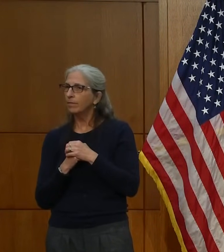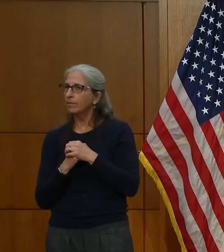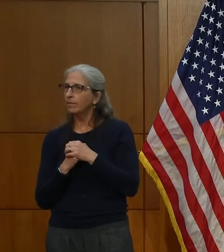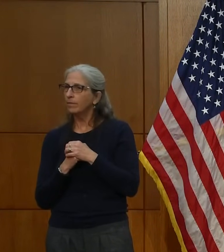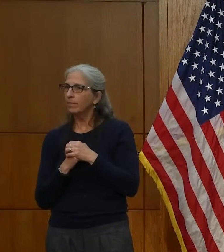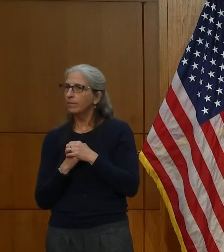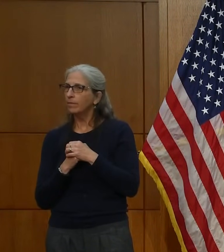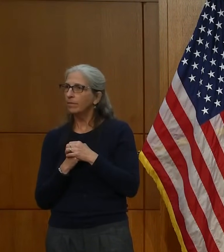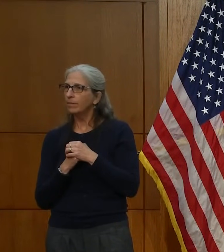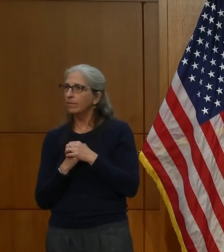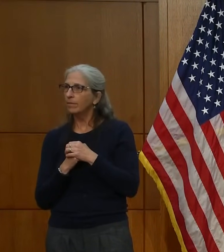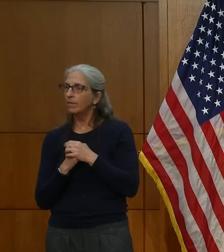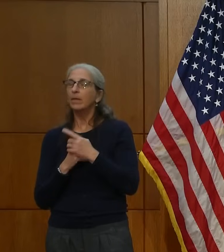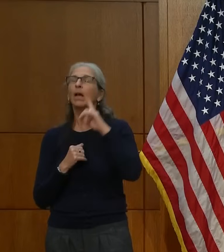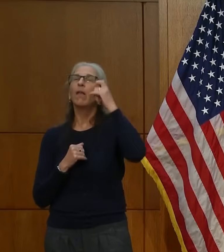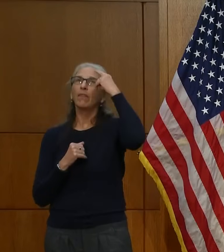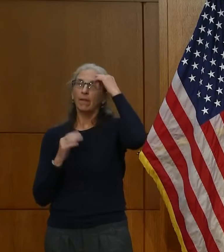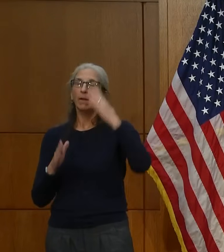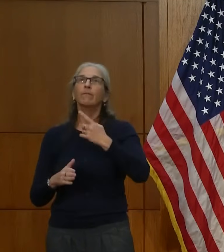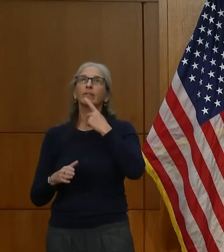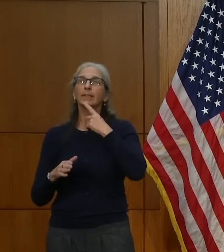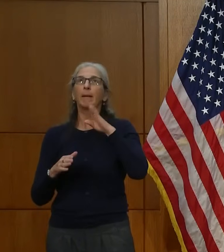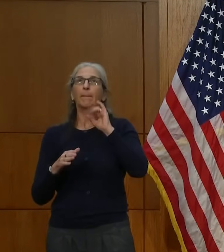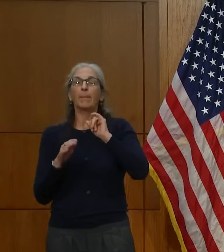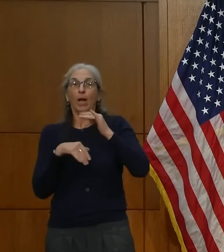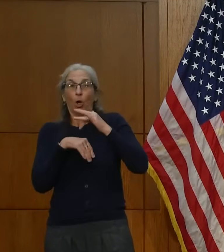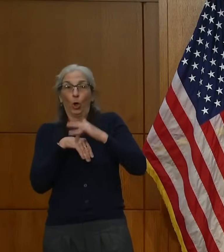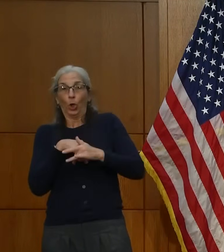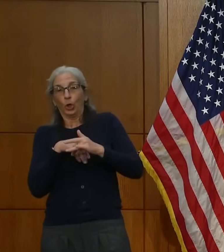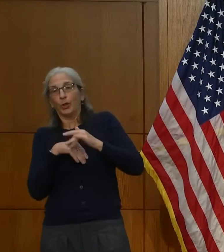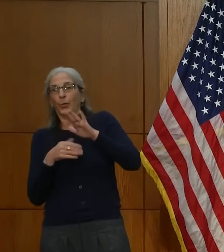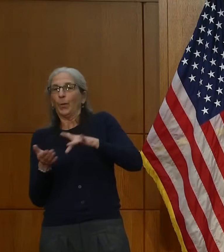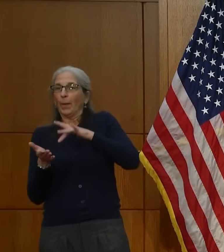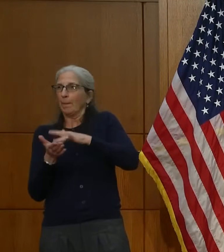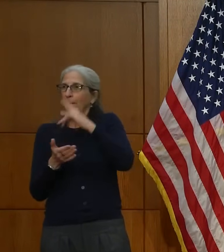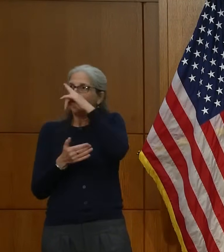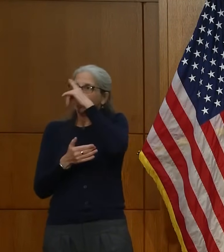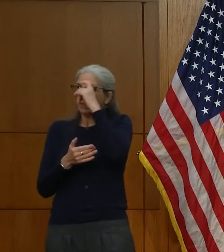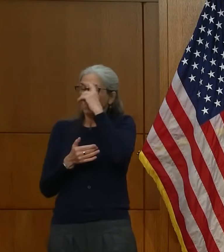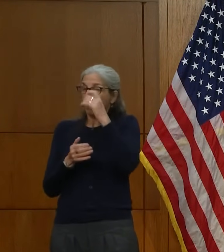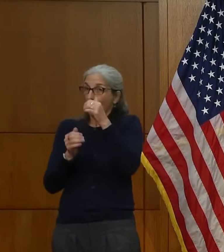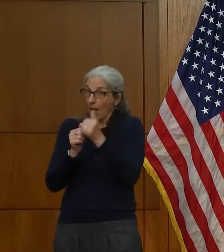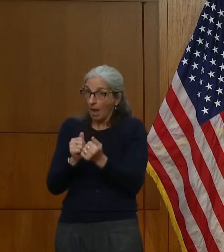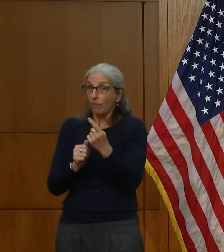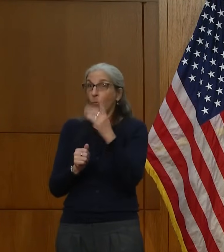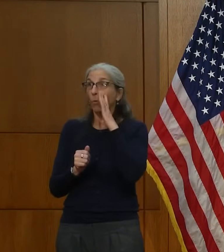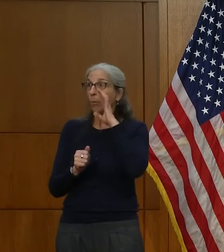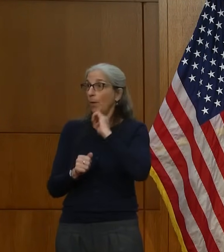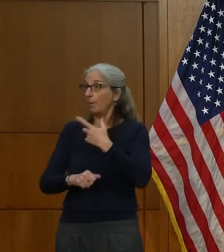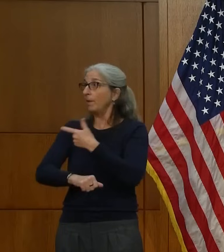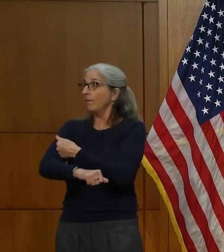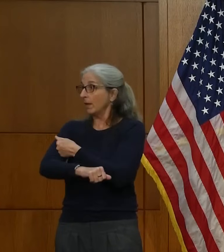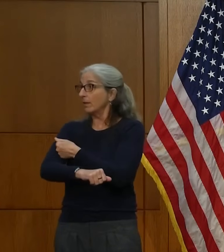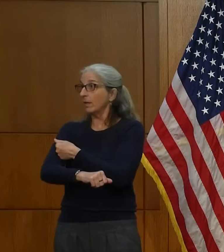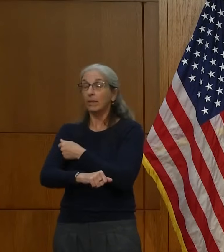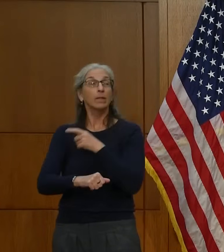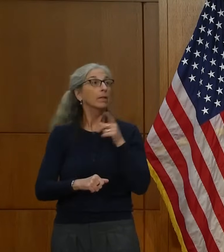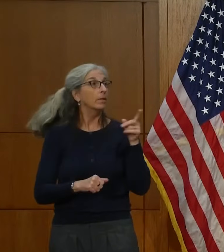YEAH, OF COURSE THE GOVERNMENT HAD A FEW DAYS AGO TOE. EYES THAT BY SUPPORT EARLY TO MID SUMMER, EVERYONE IN VIRGINIA